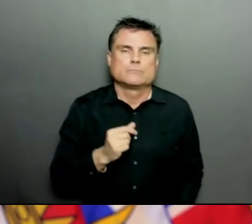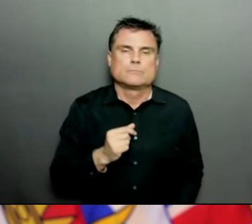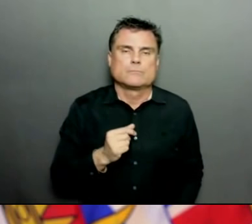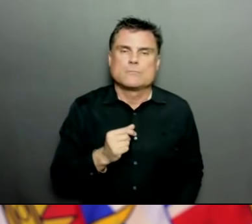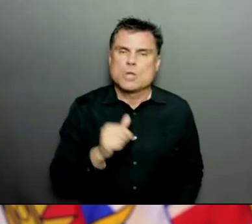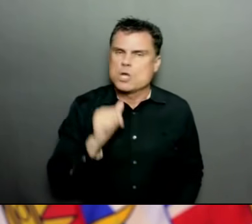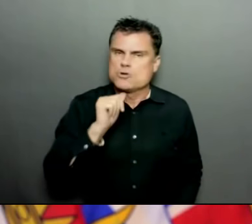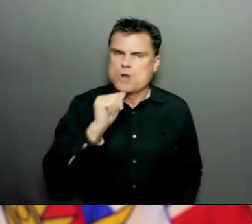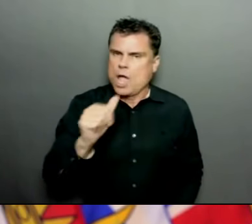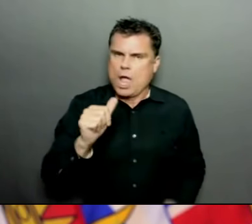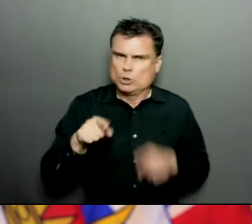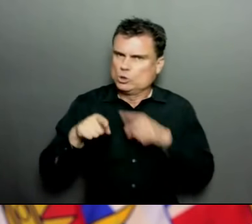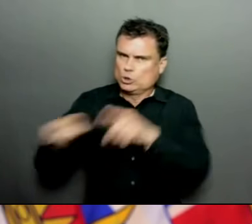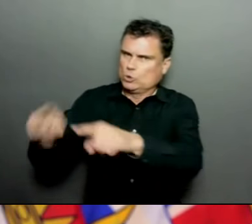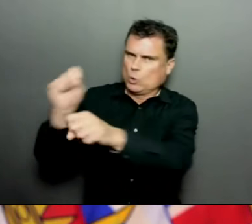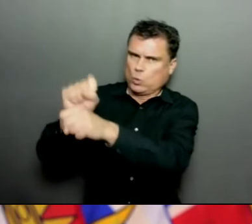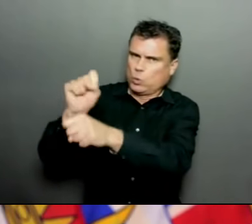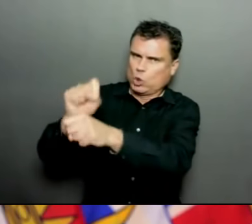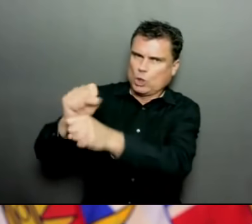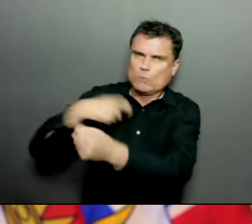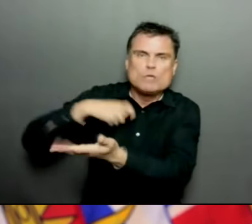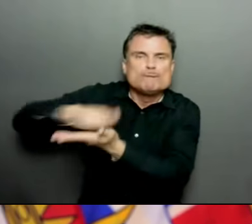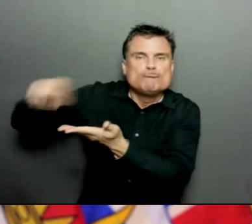donation to